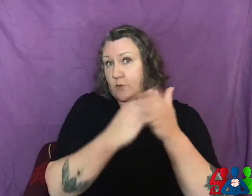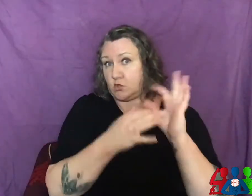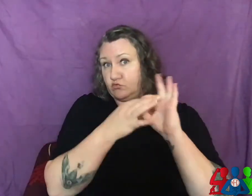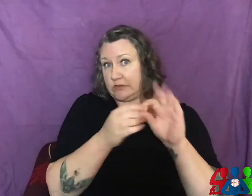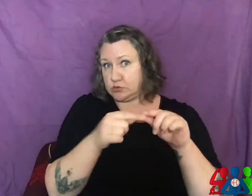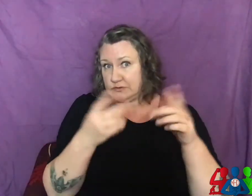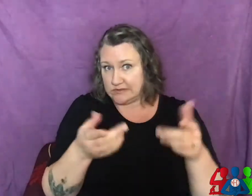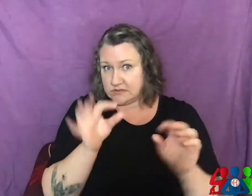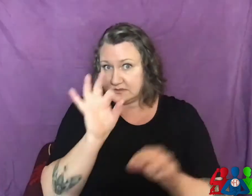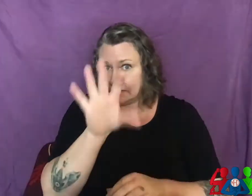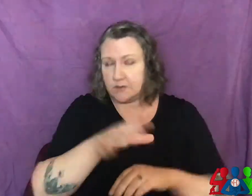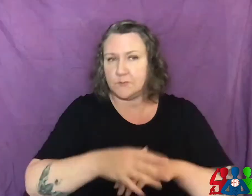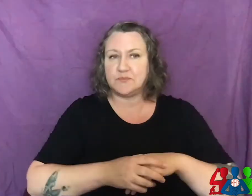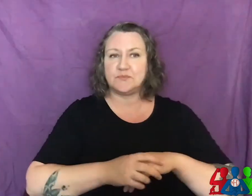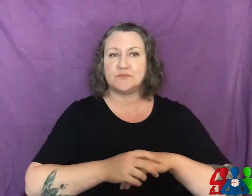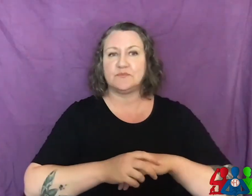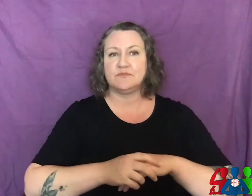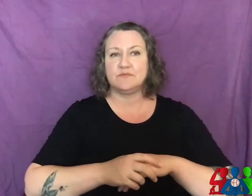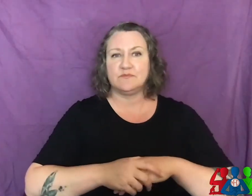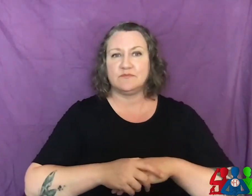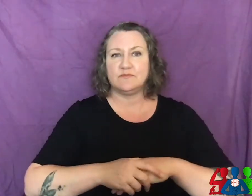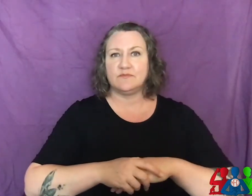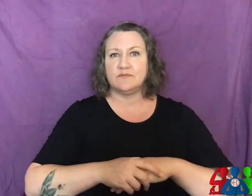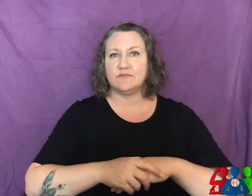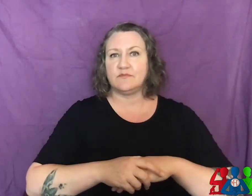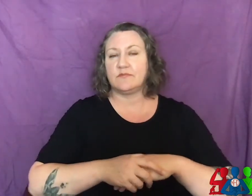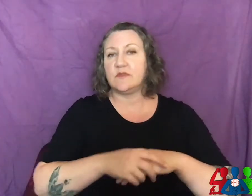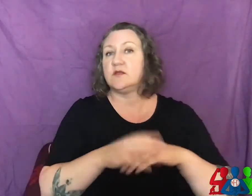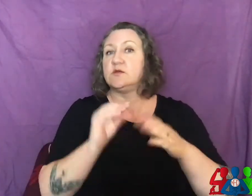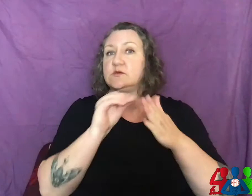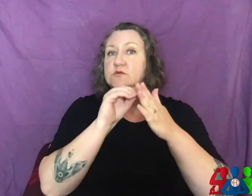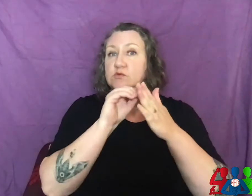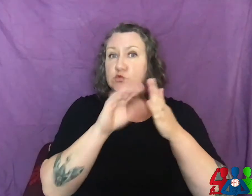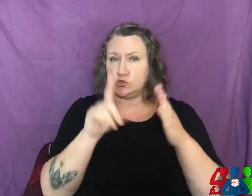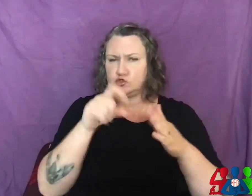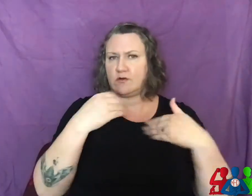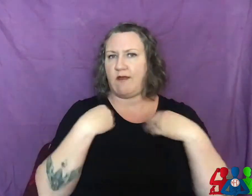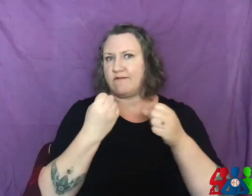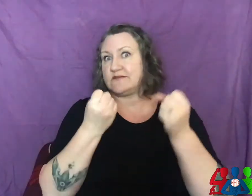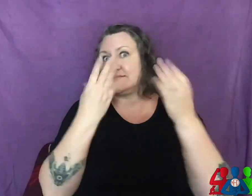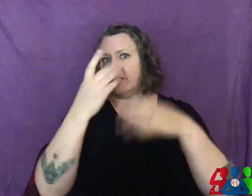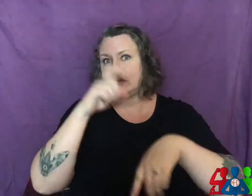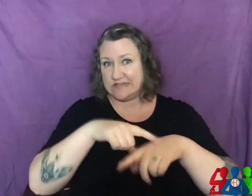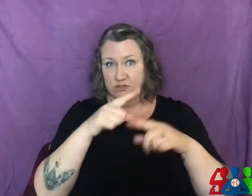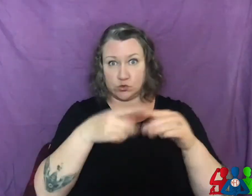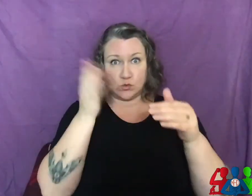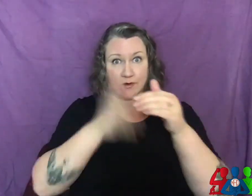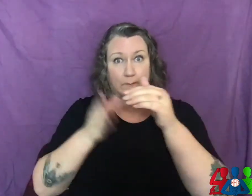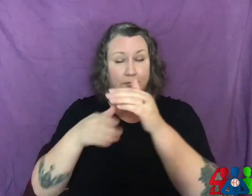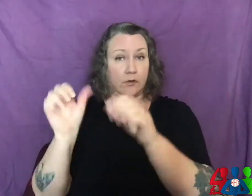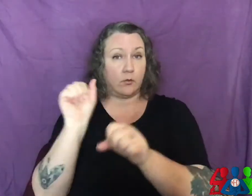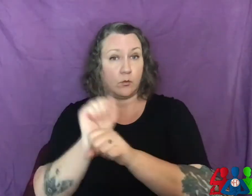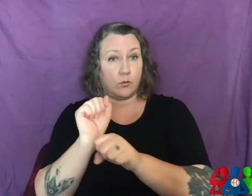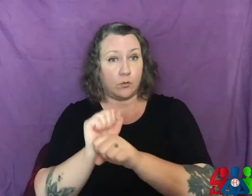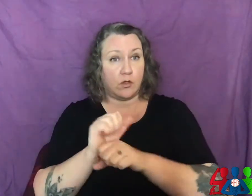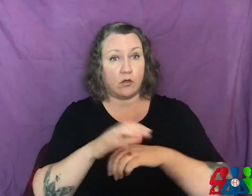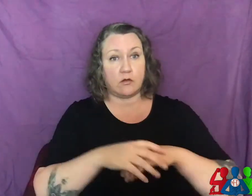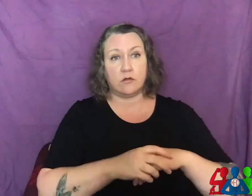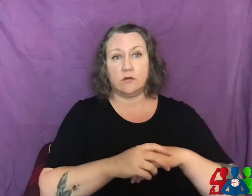in order to complete these assignments. The last thing that you should consider is the